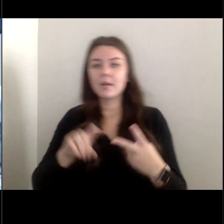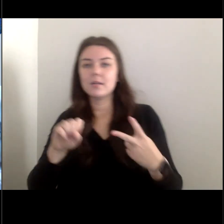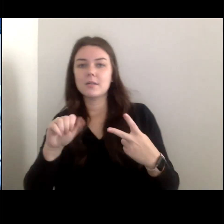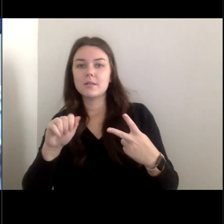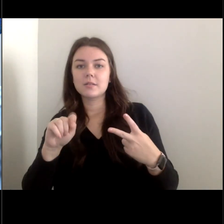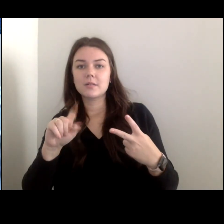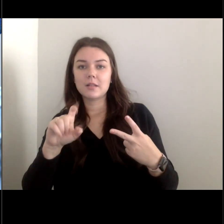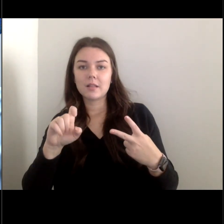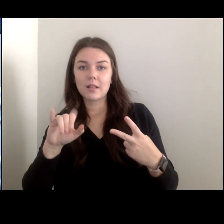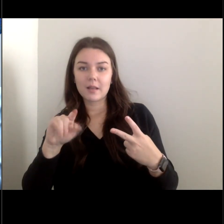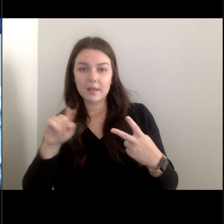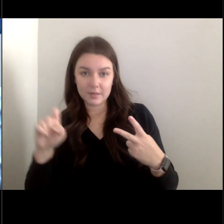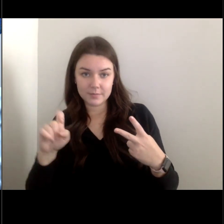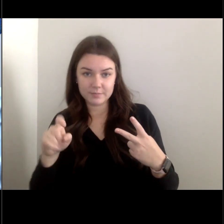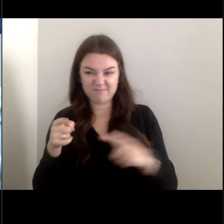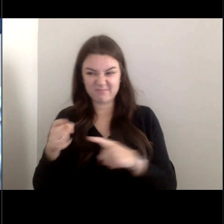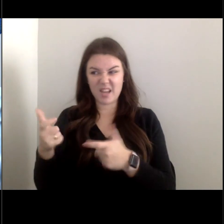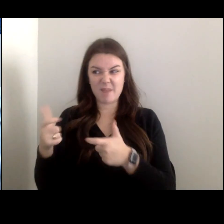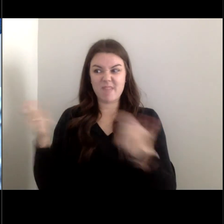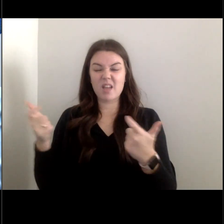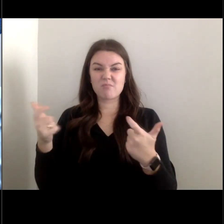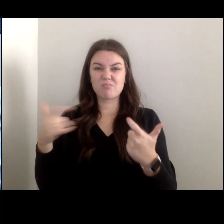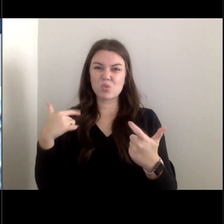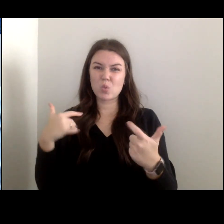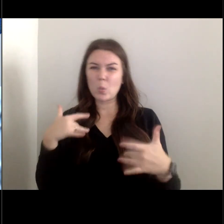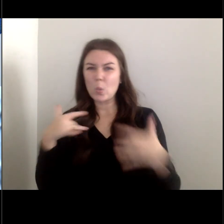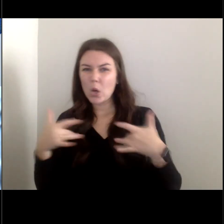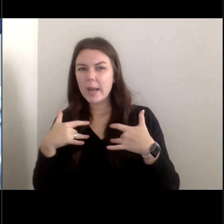Because the satellite tag is so big, we were kind of worried it might slow the crab down.